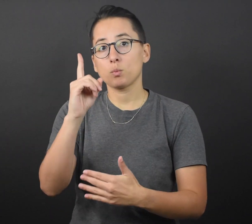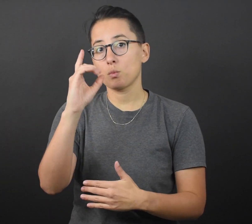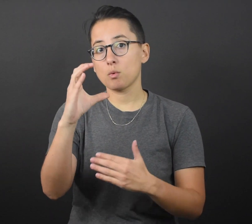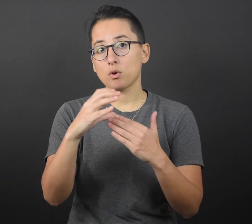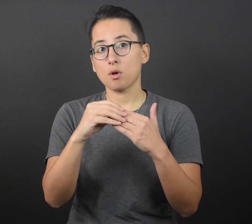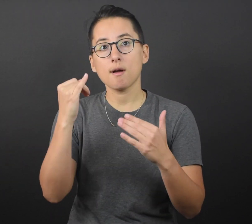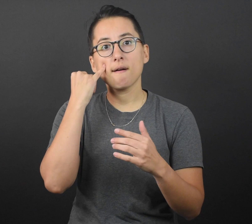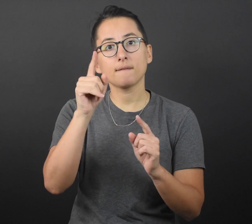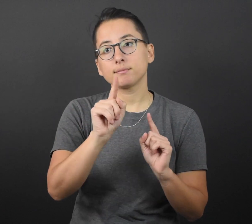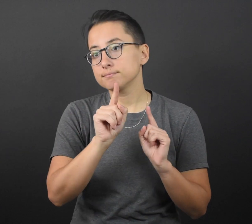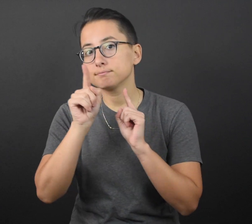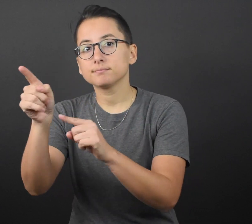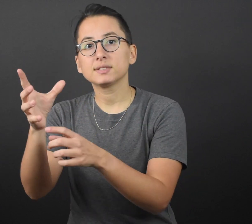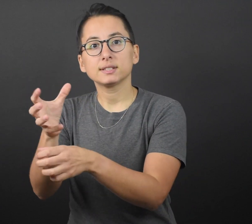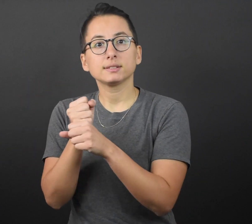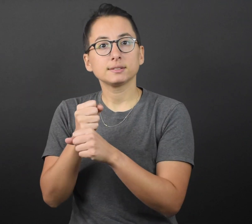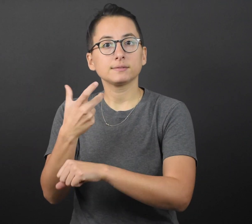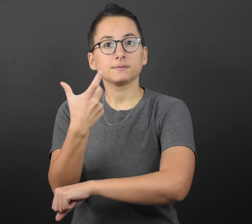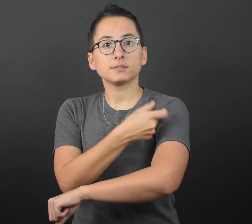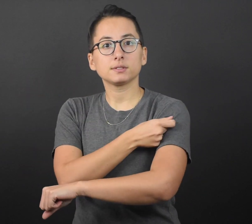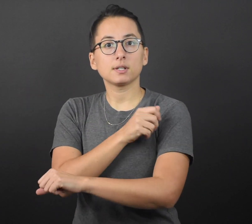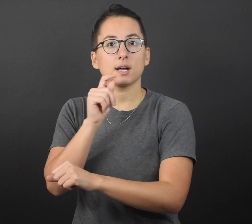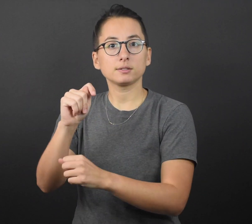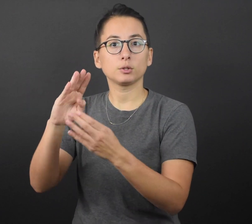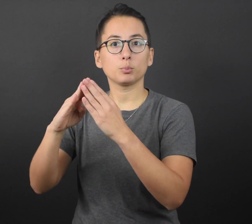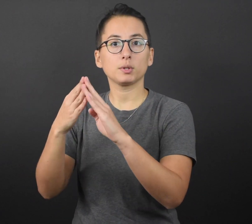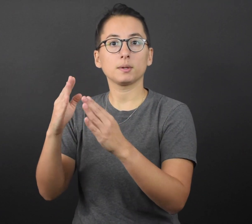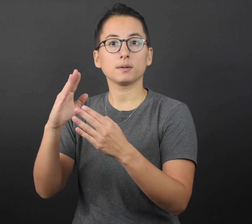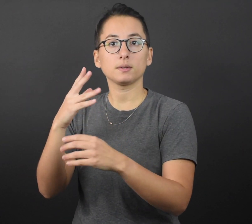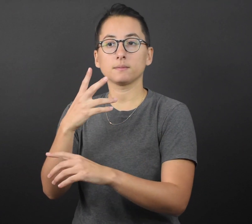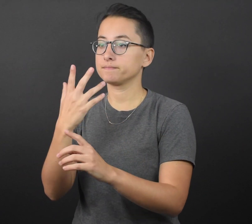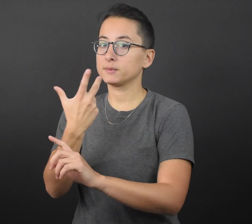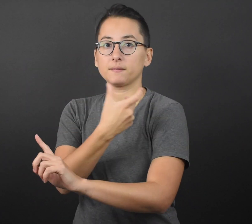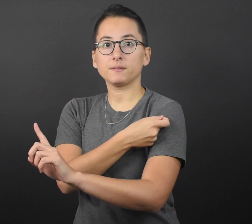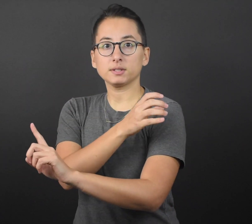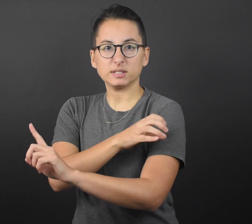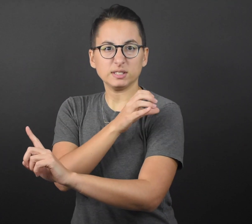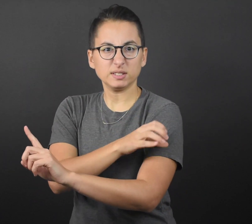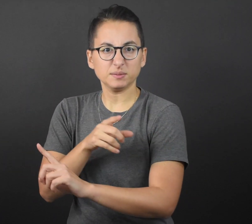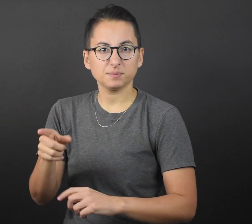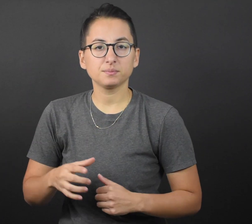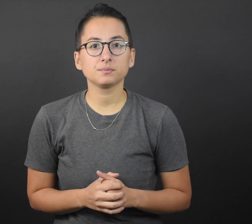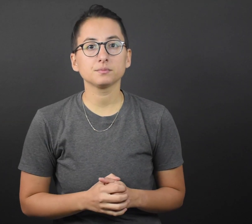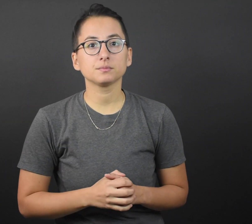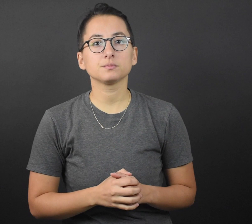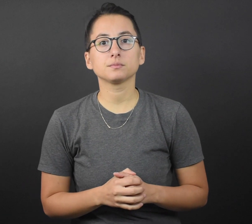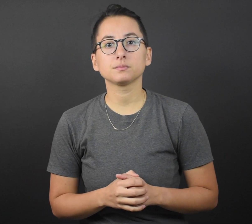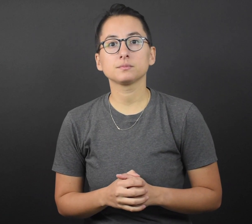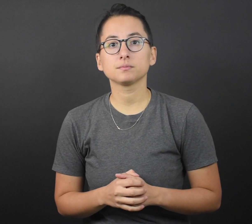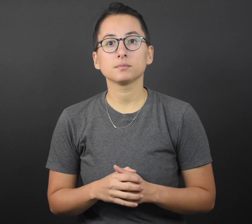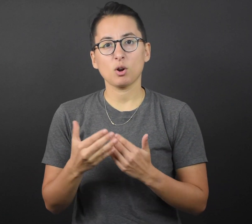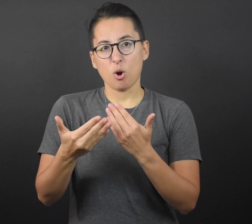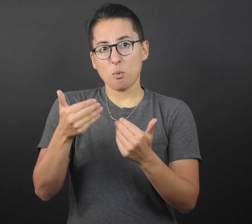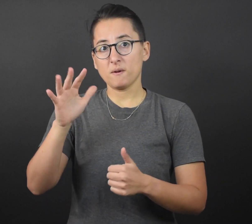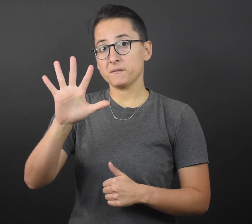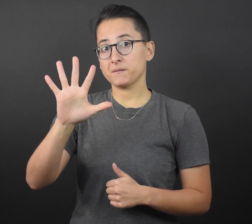offering $100 on-site incentives for COVID-19 vaccines at community vaccination clinics around